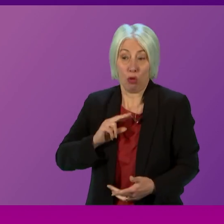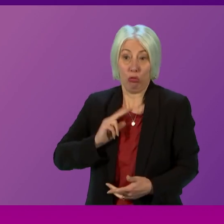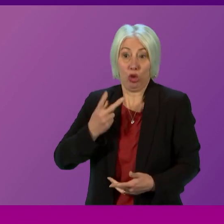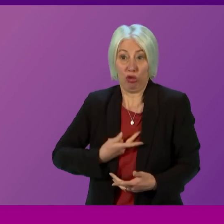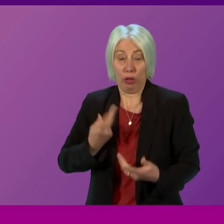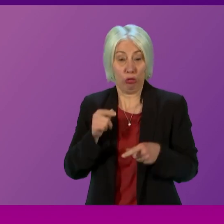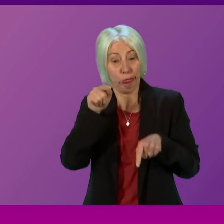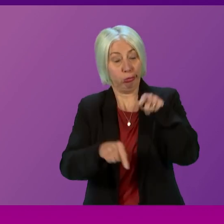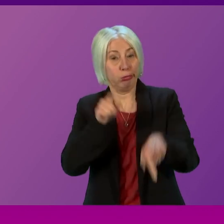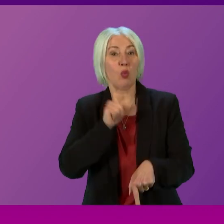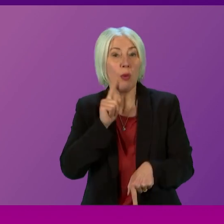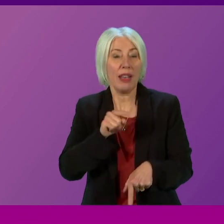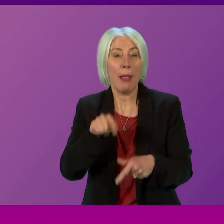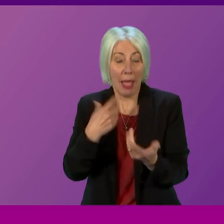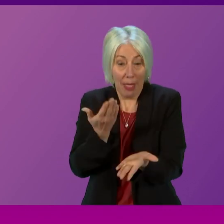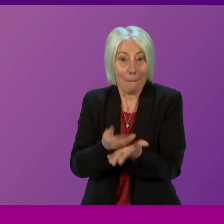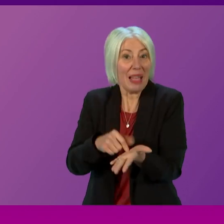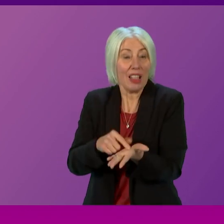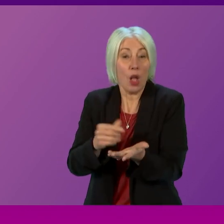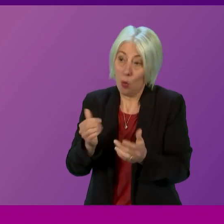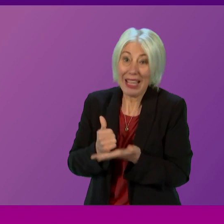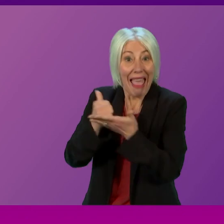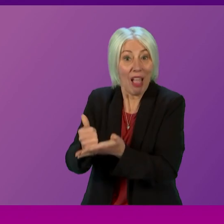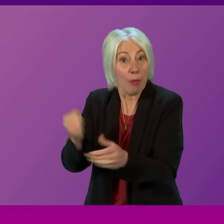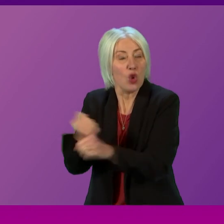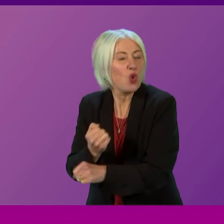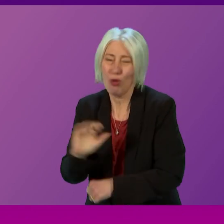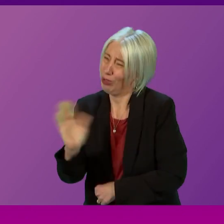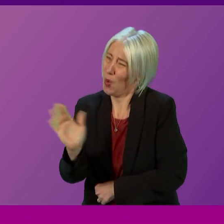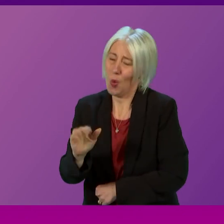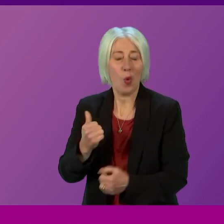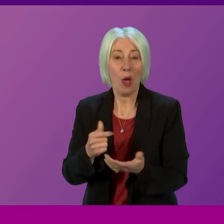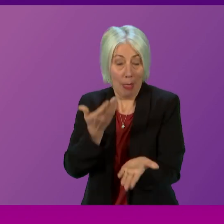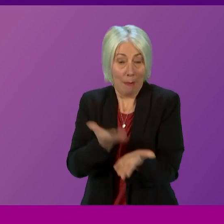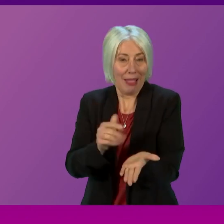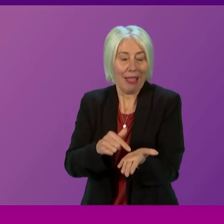bill does not increase their ability to do that. The bill is about making a process that already